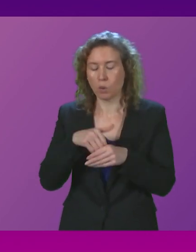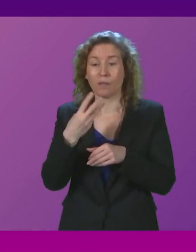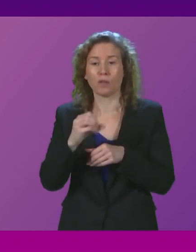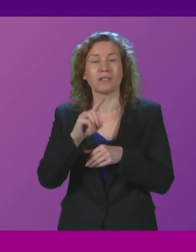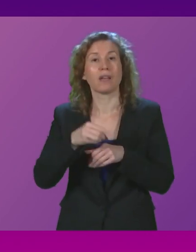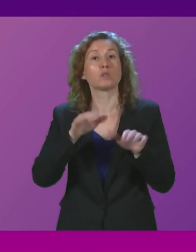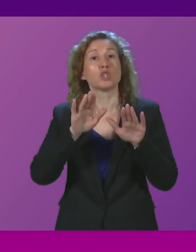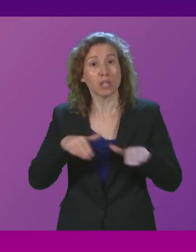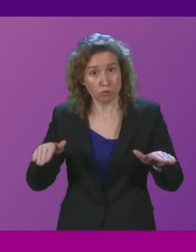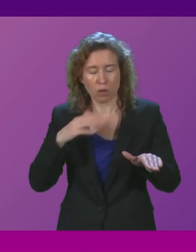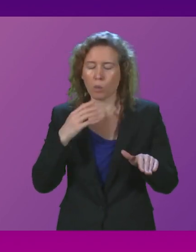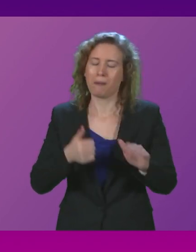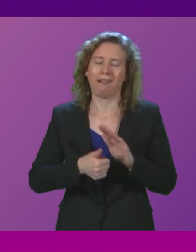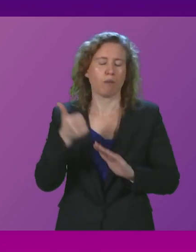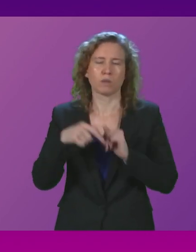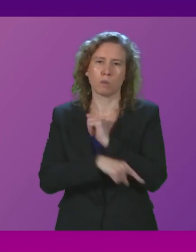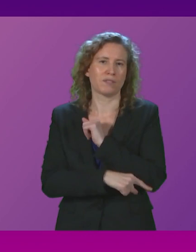children, out of poverty.